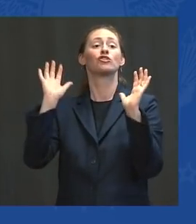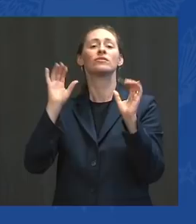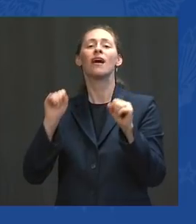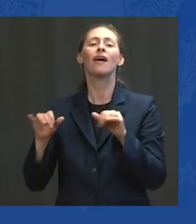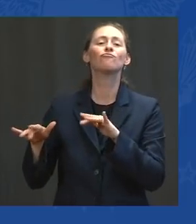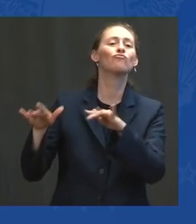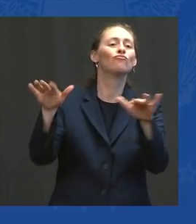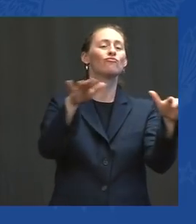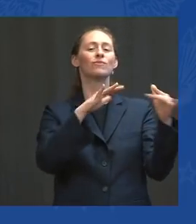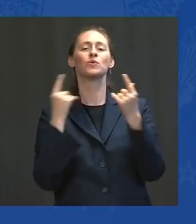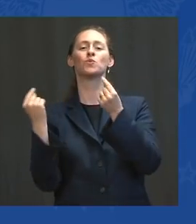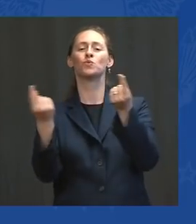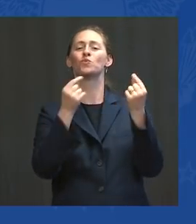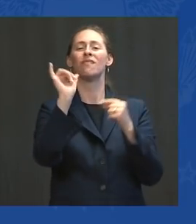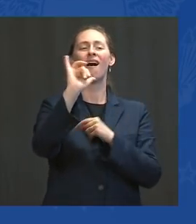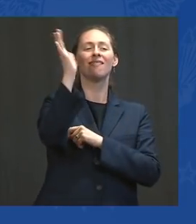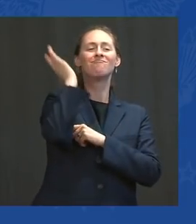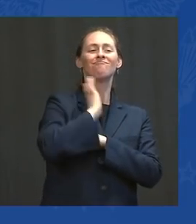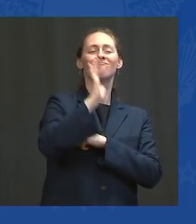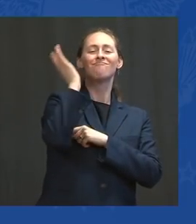Businesses are reopening and hiring and rehiring.